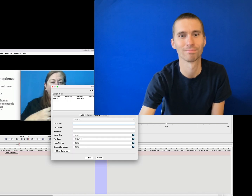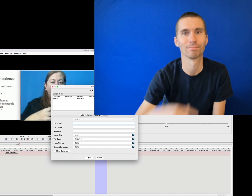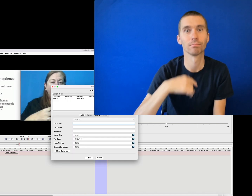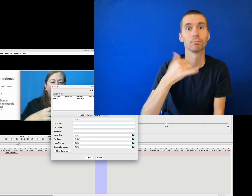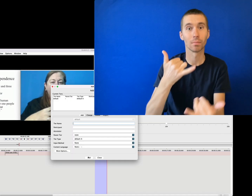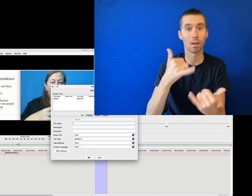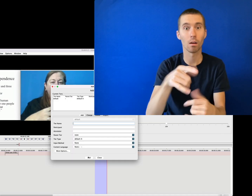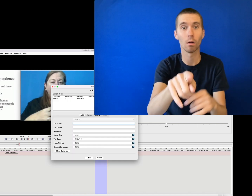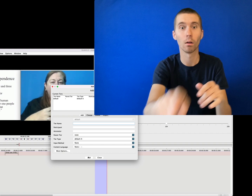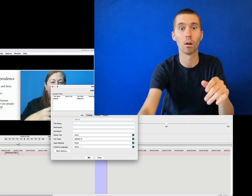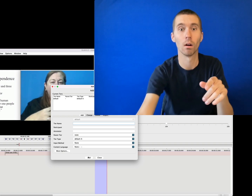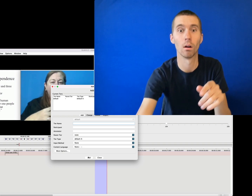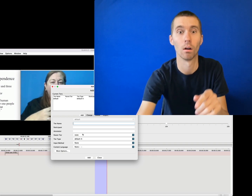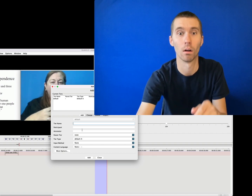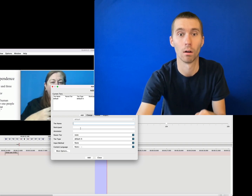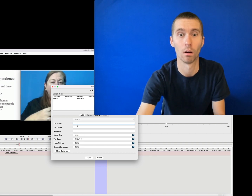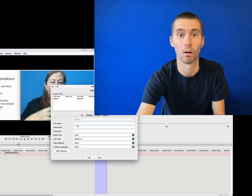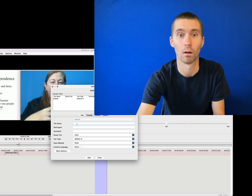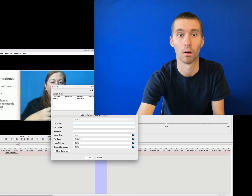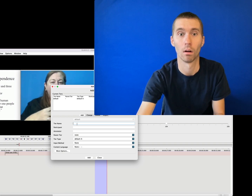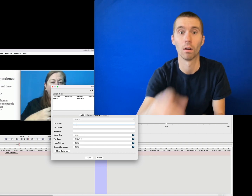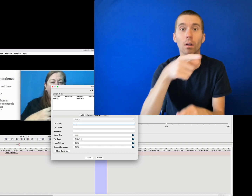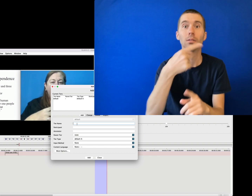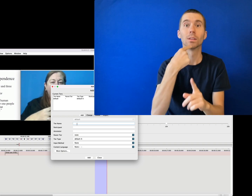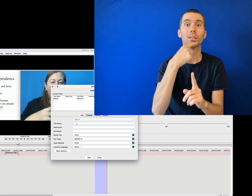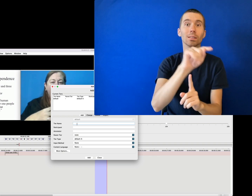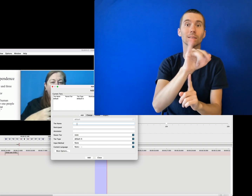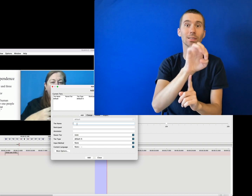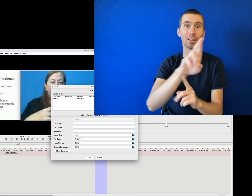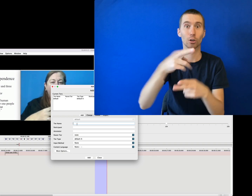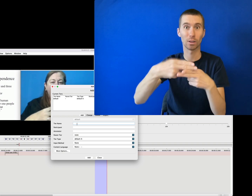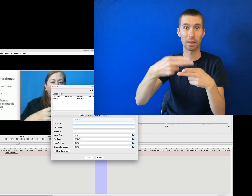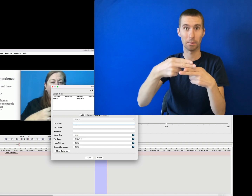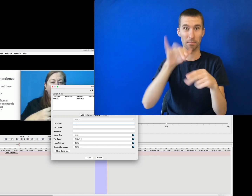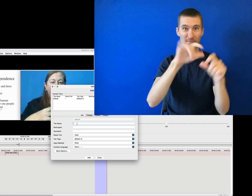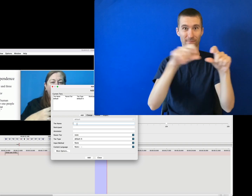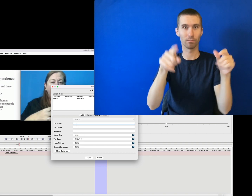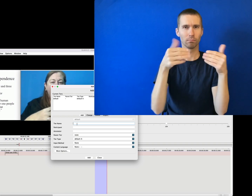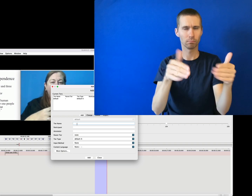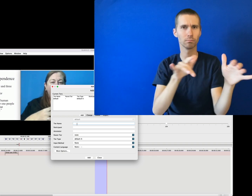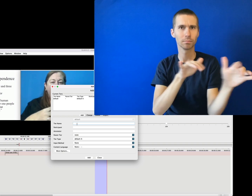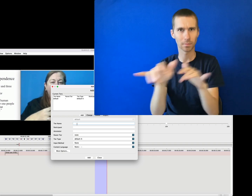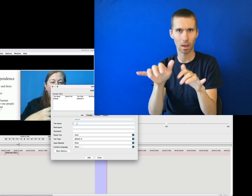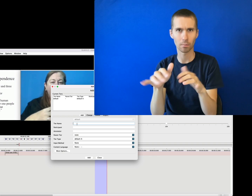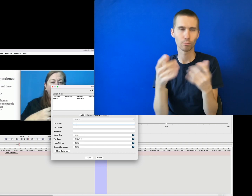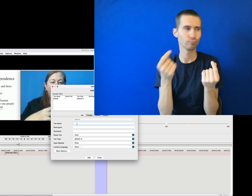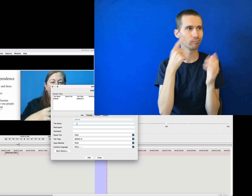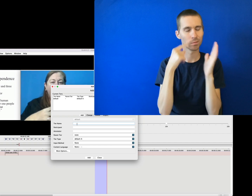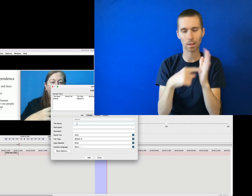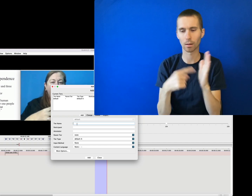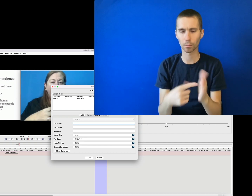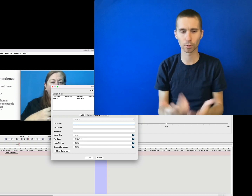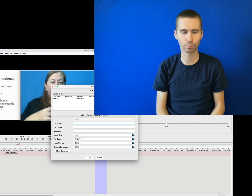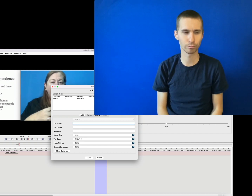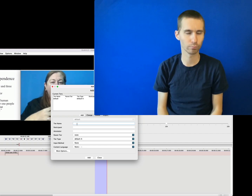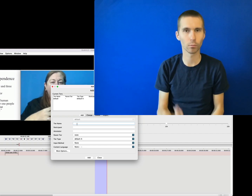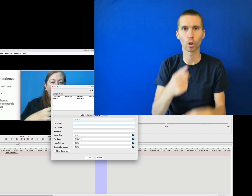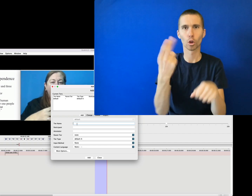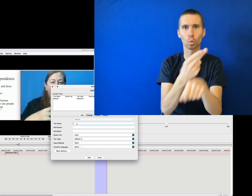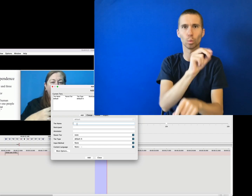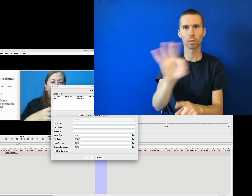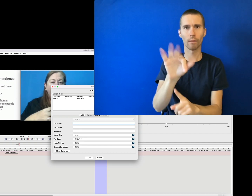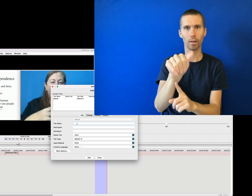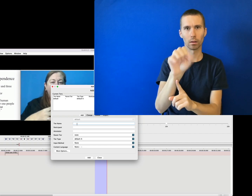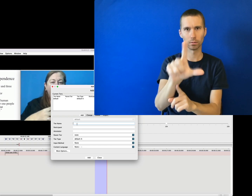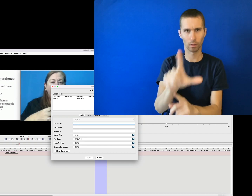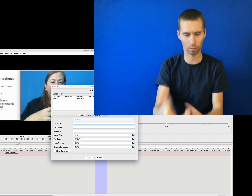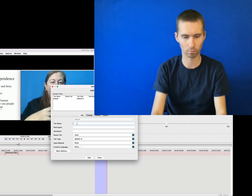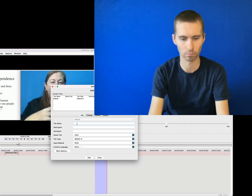Now, with the field "Tier Name" popping up, go ahead and type an area of feedback you'd like to give -- for example, I will type "Use of ASL".